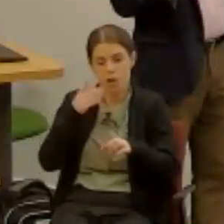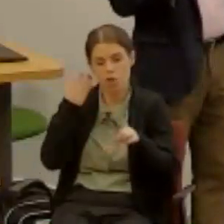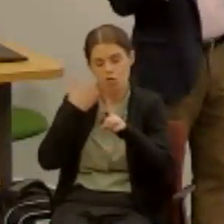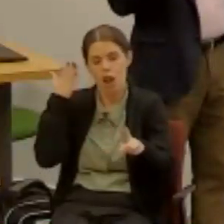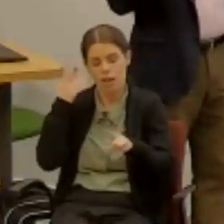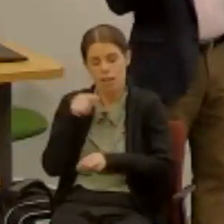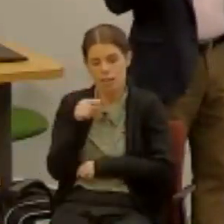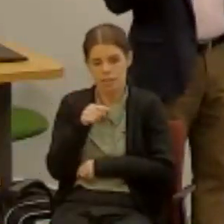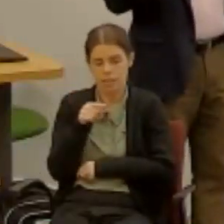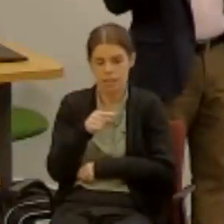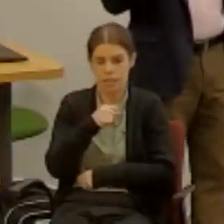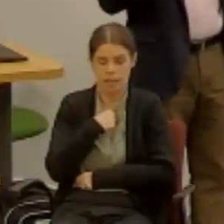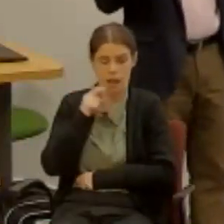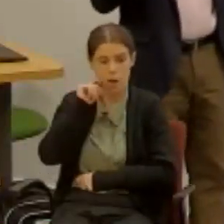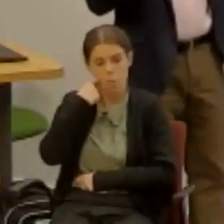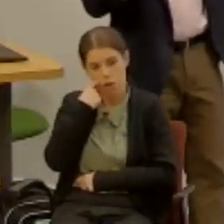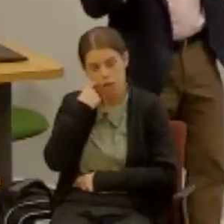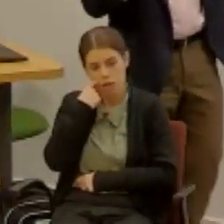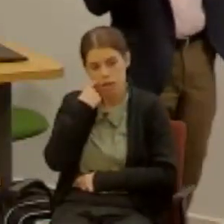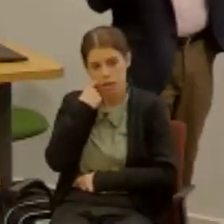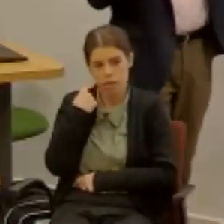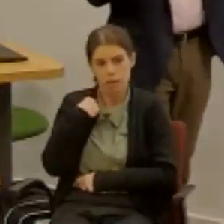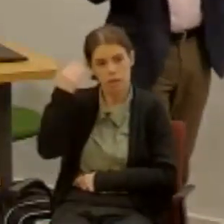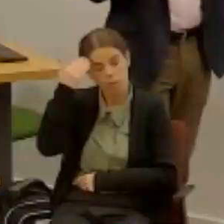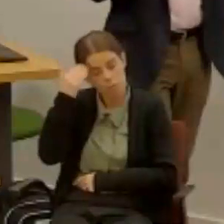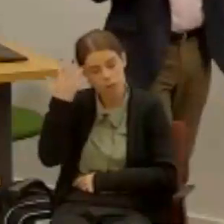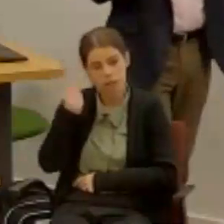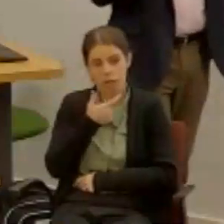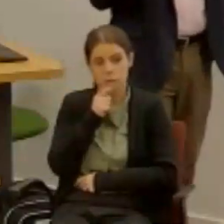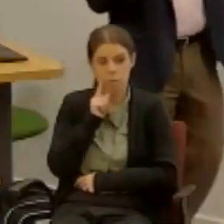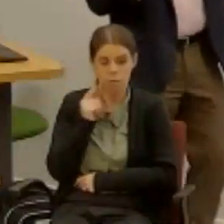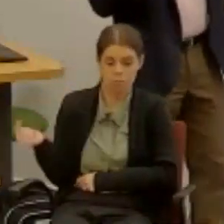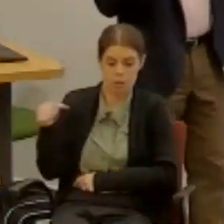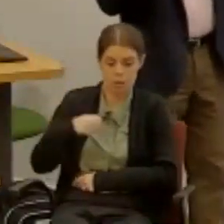So currently, I will have with brains or people come to communicate with me often.